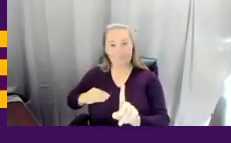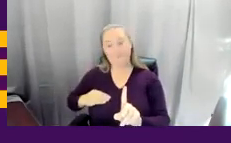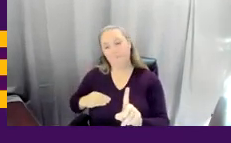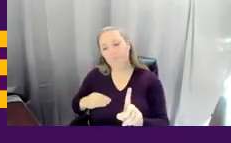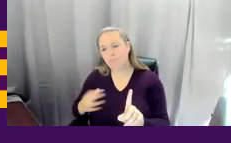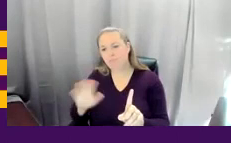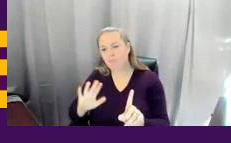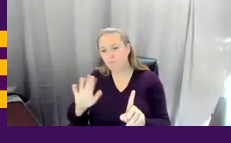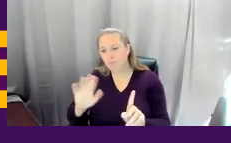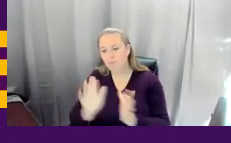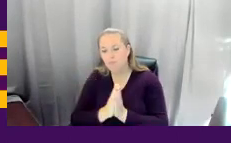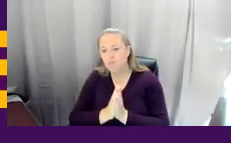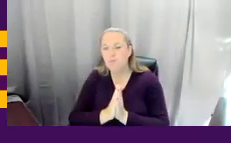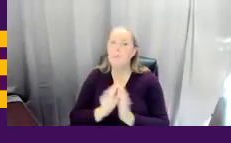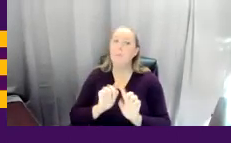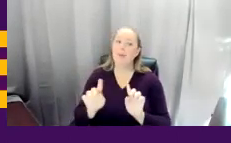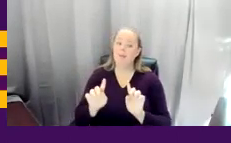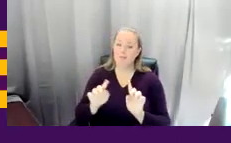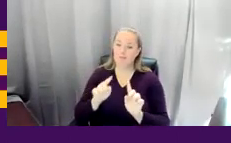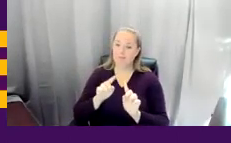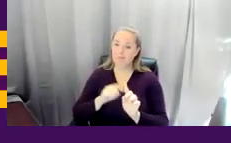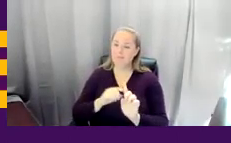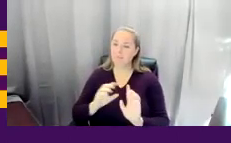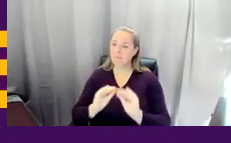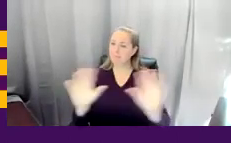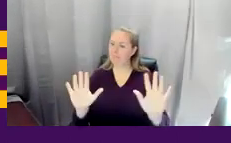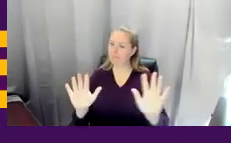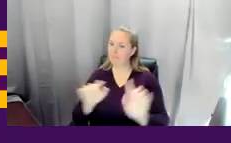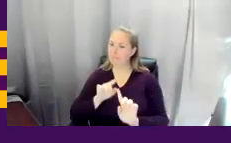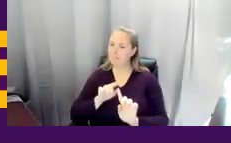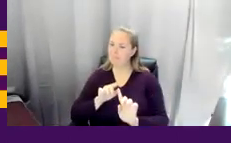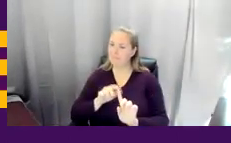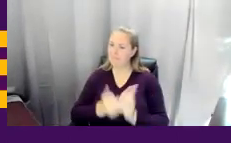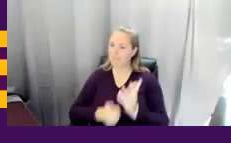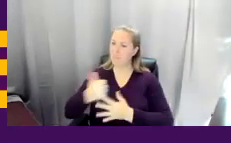EXPLOITATION. ONCE AGAIN THIS IS NOT SAYING THIS IS THE ONLY